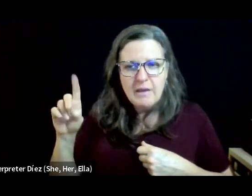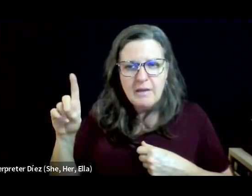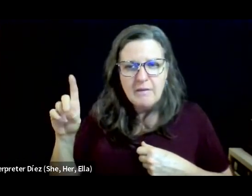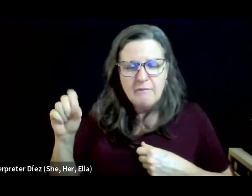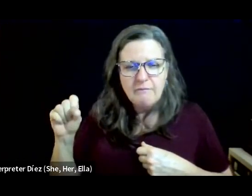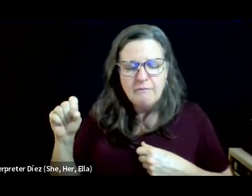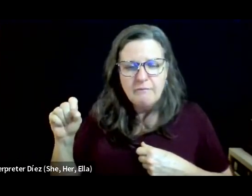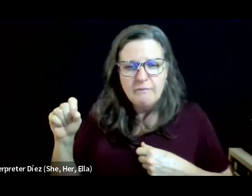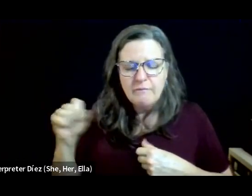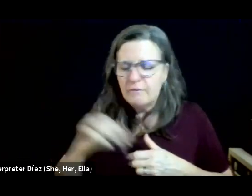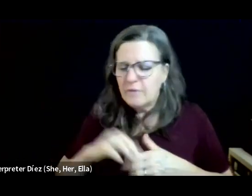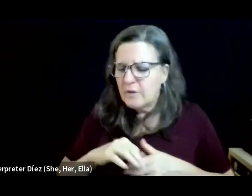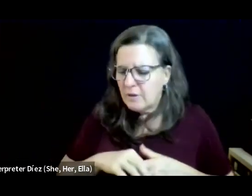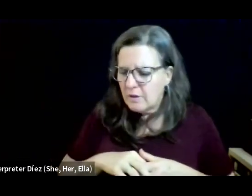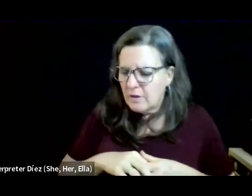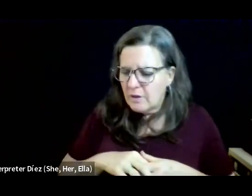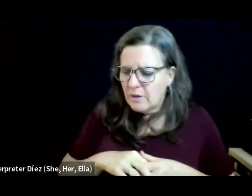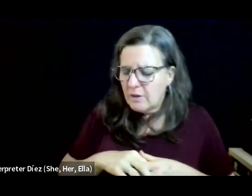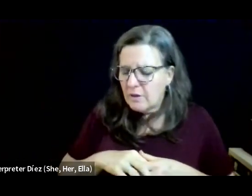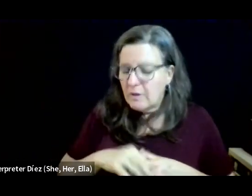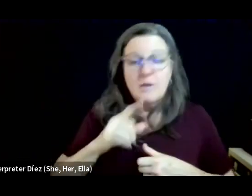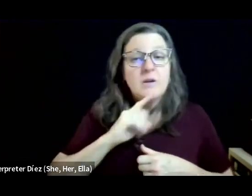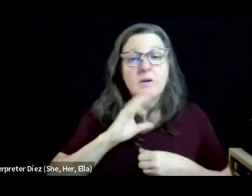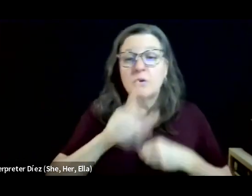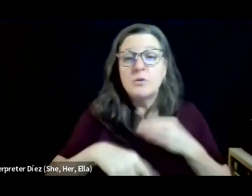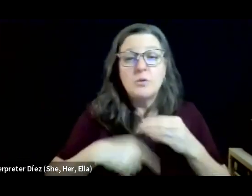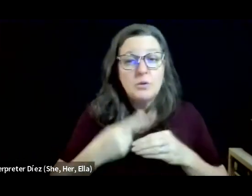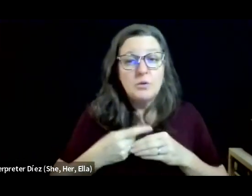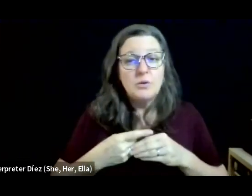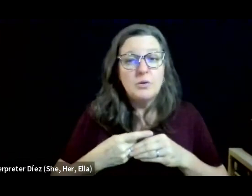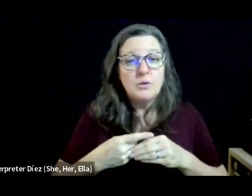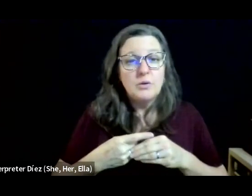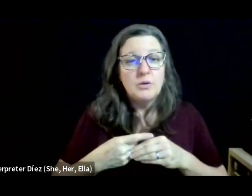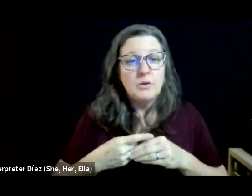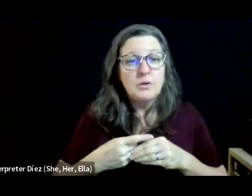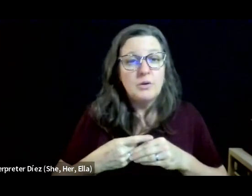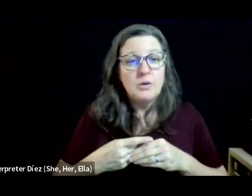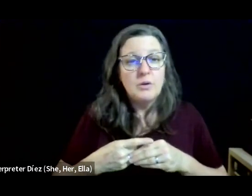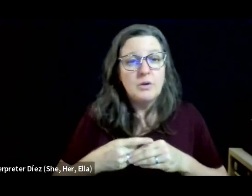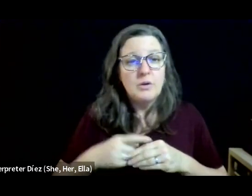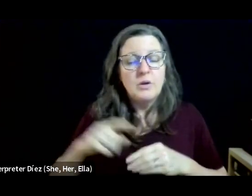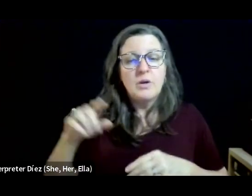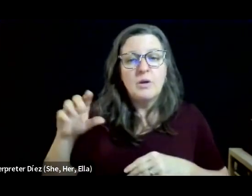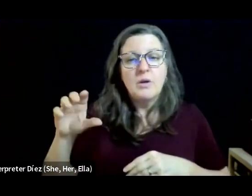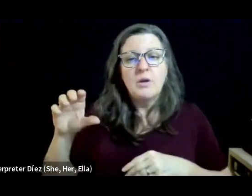So are you referring to the set aside? Yes. That is not under discussion right now.